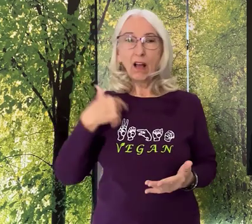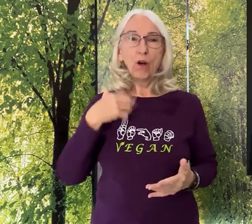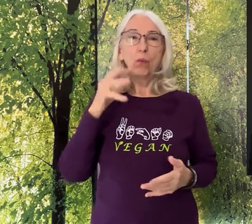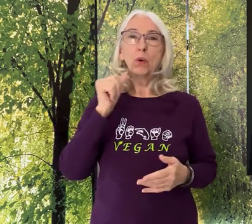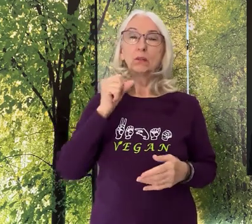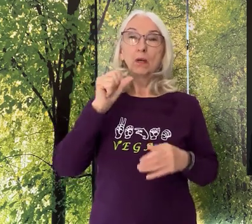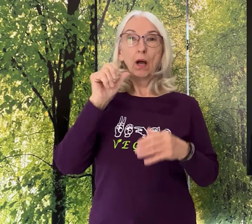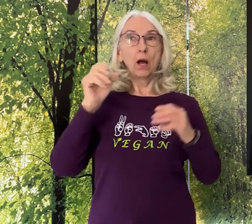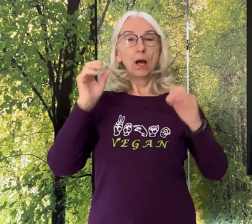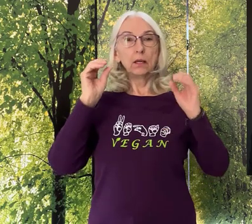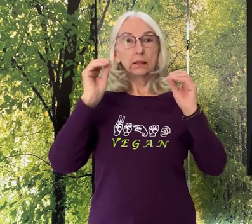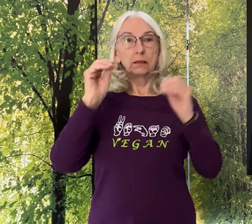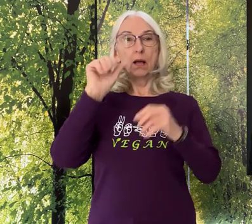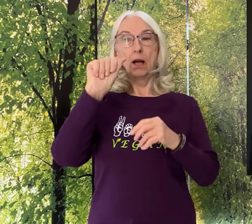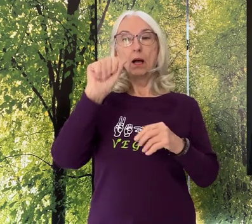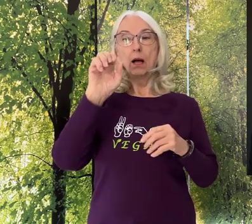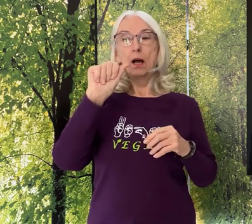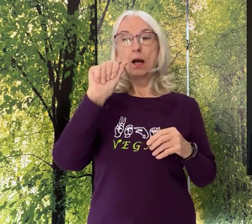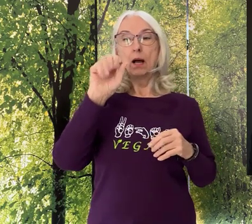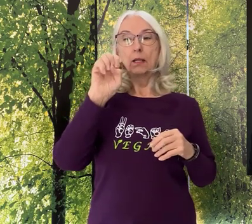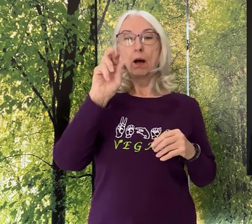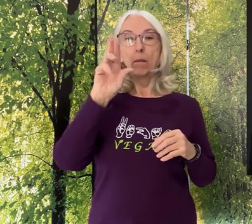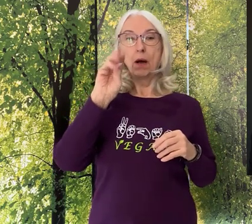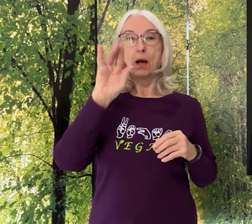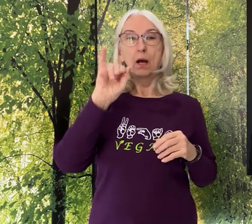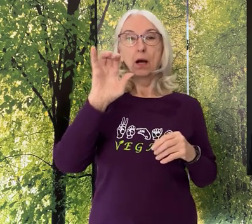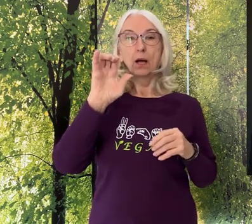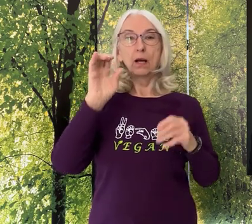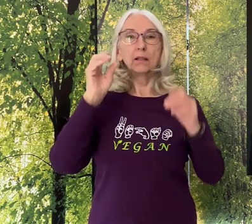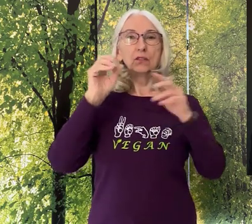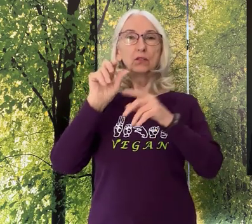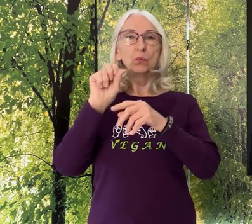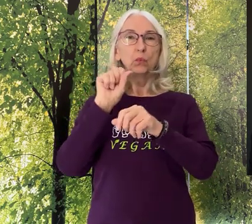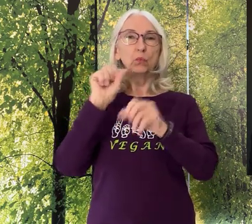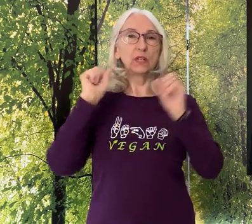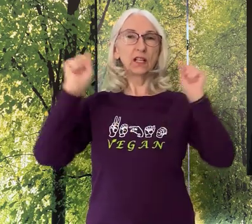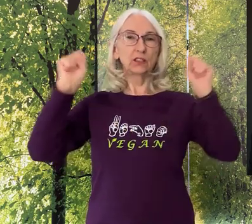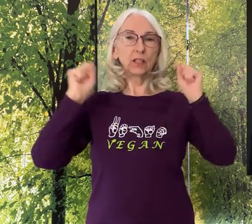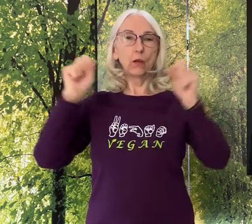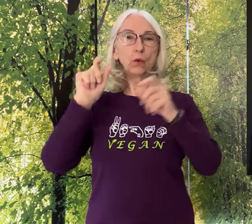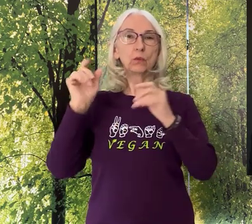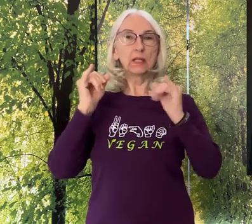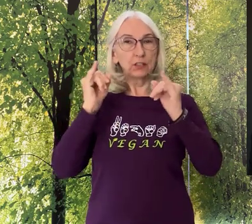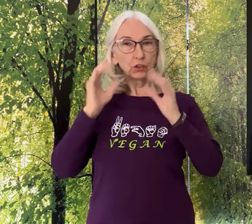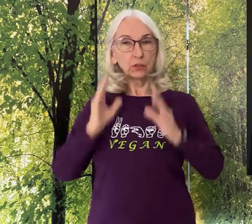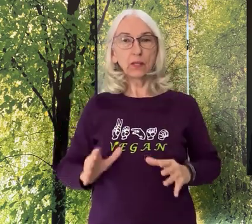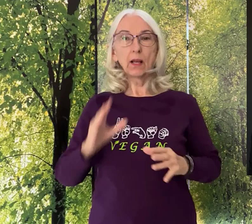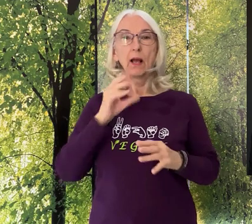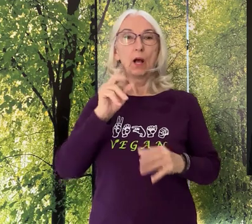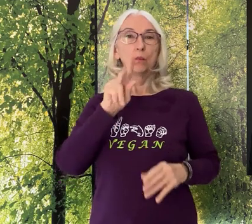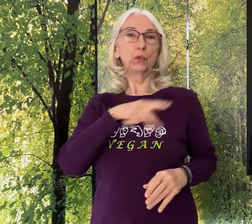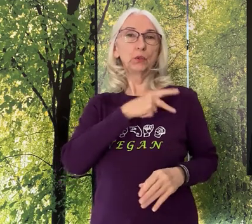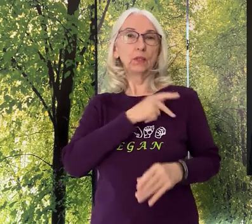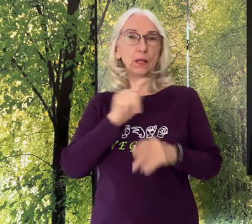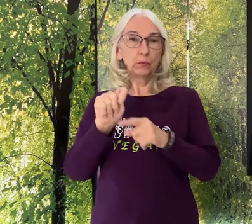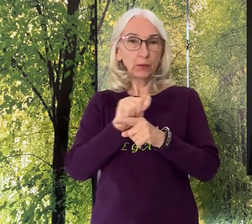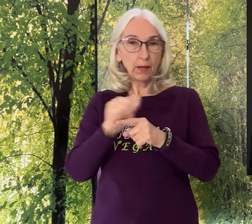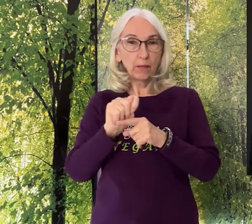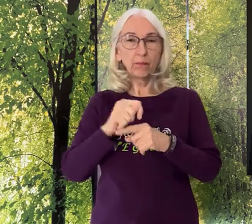as I was an aerobics instructor and personal trainer.